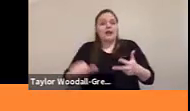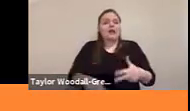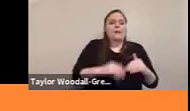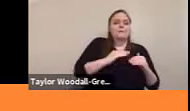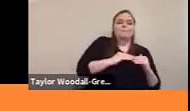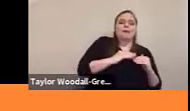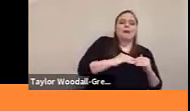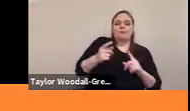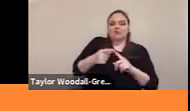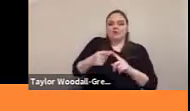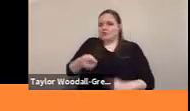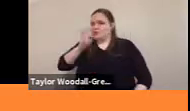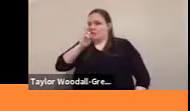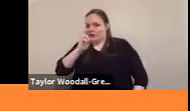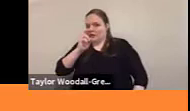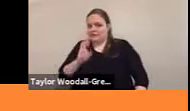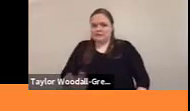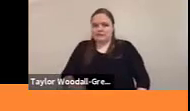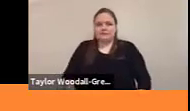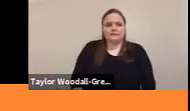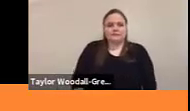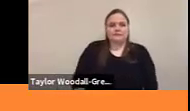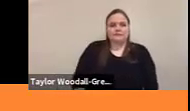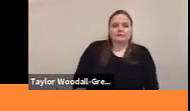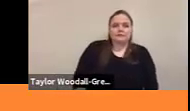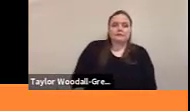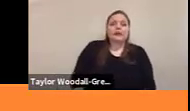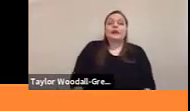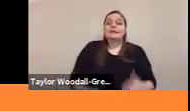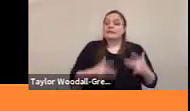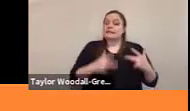The typical level of conformance to meat is AA.